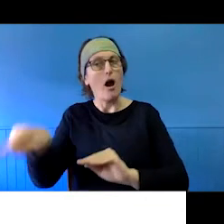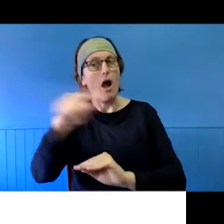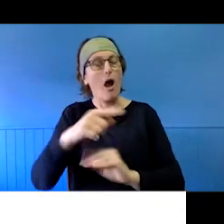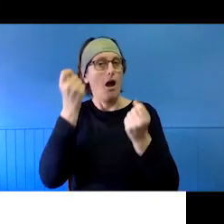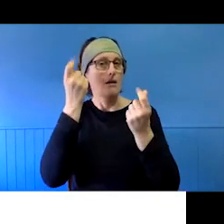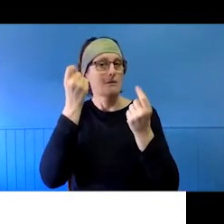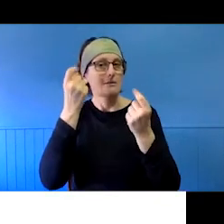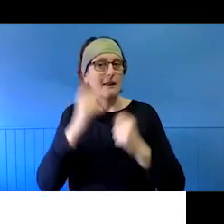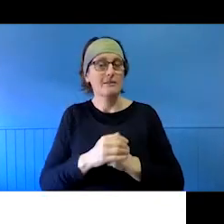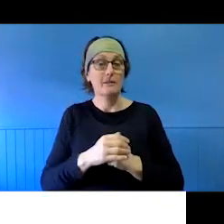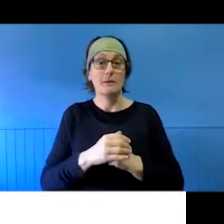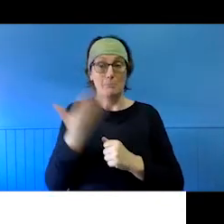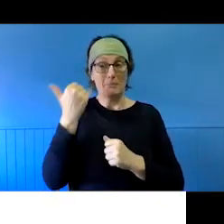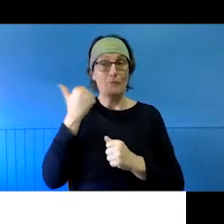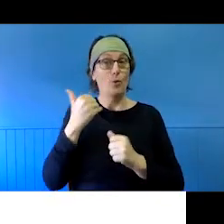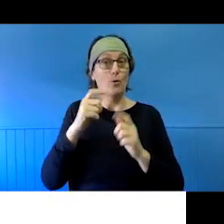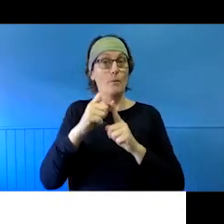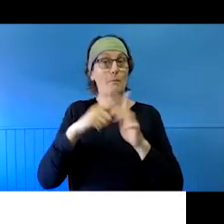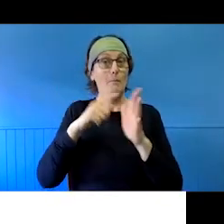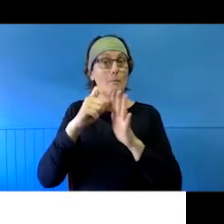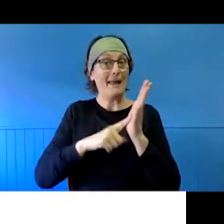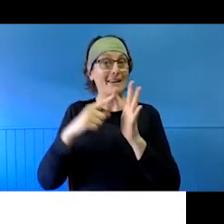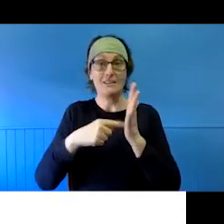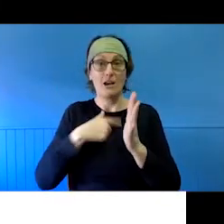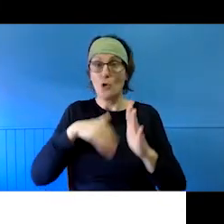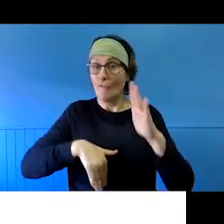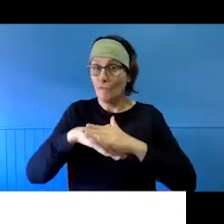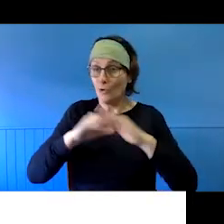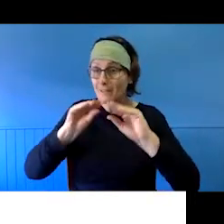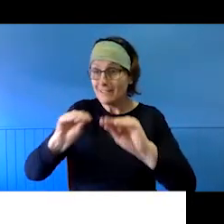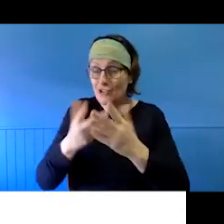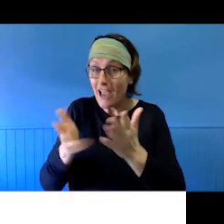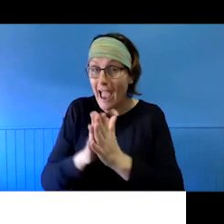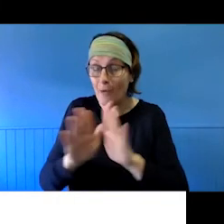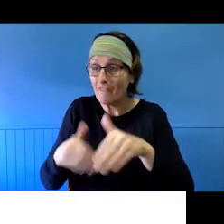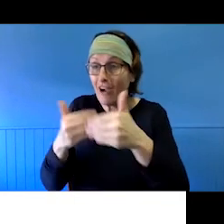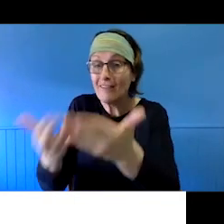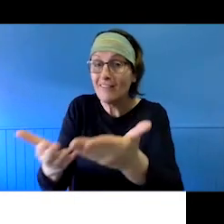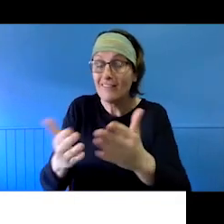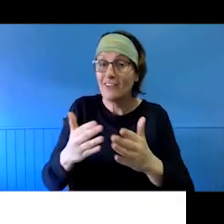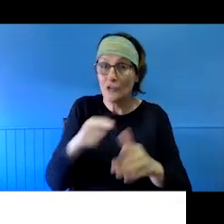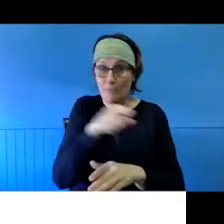Because I can't fully scaffold that into the webinar, if I was teaching about technology, if I was teaching about